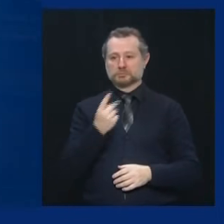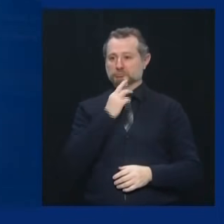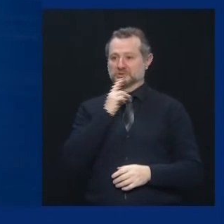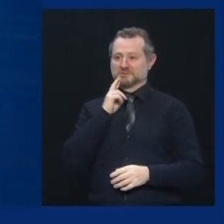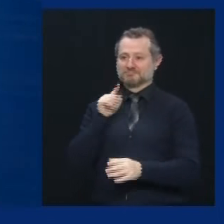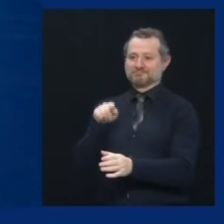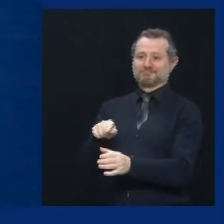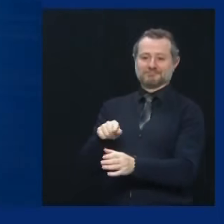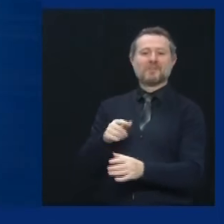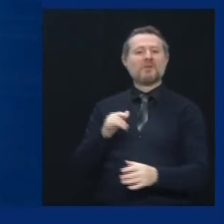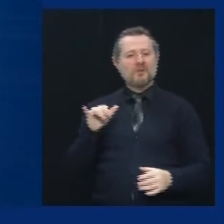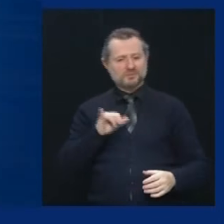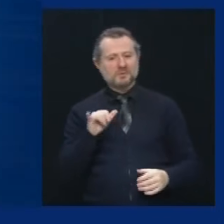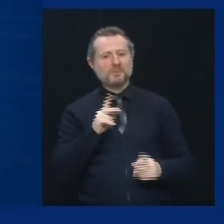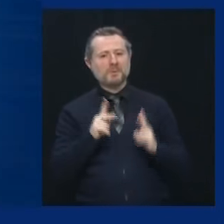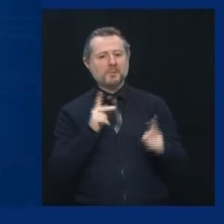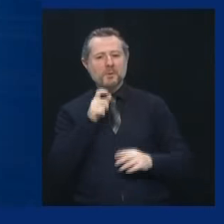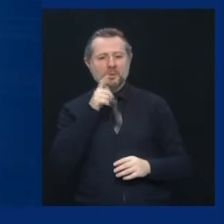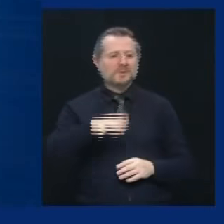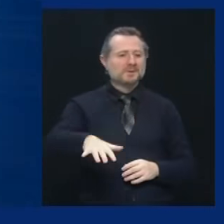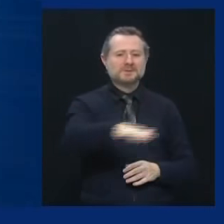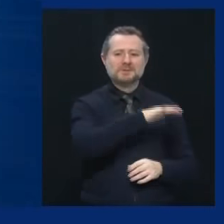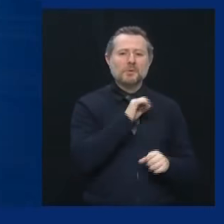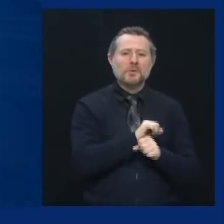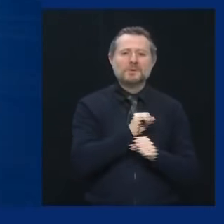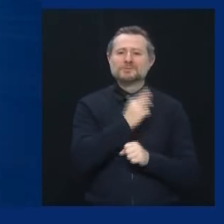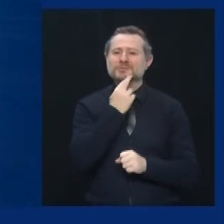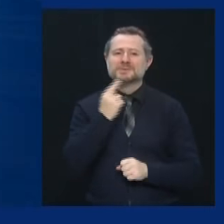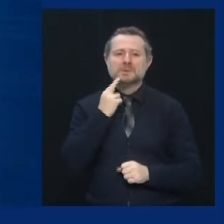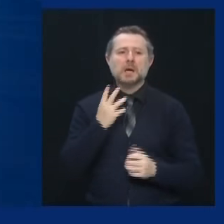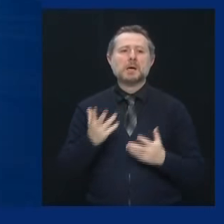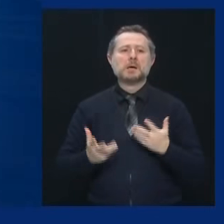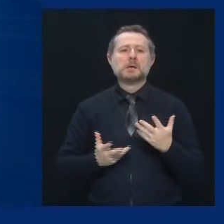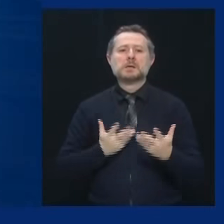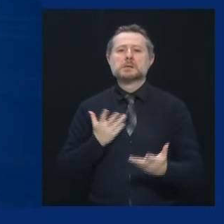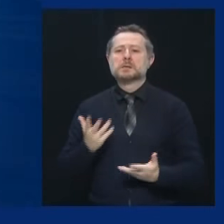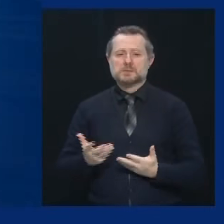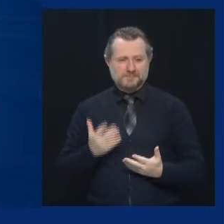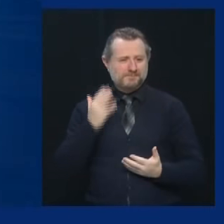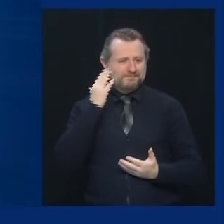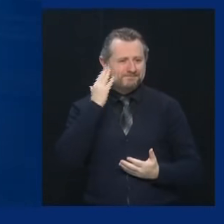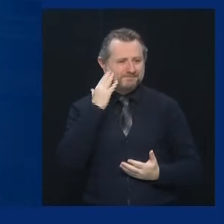STATEWIDE DEATHS 170. THEY ARE IN OUR THOUGHTS AND PRAYERS.